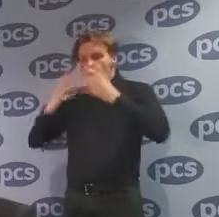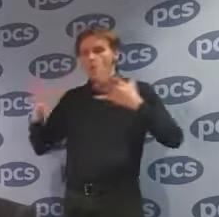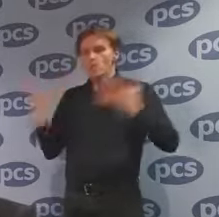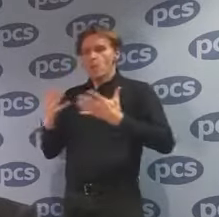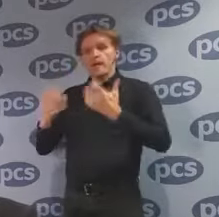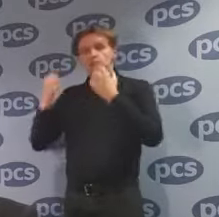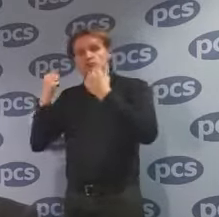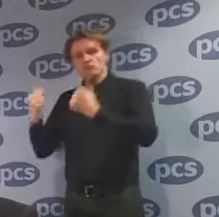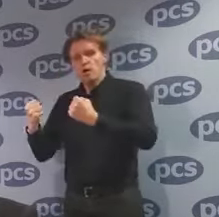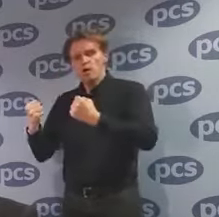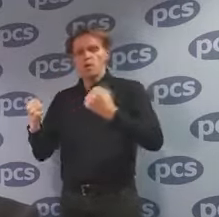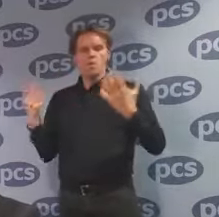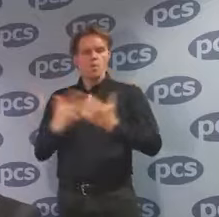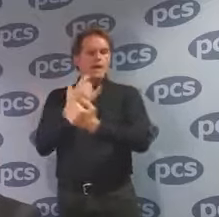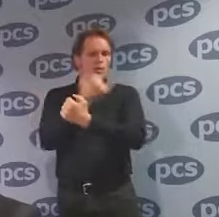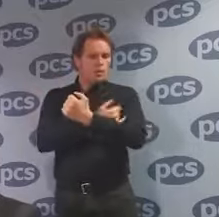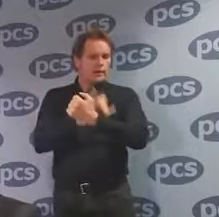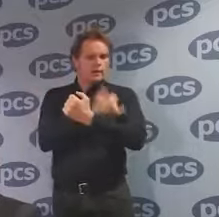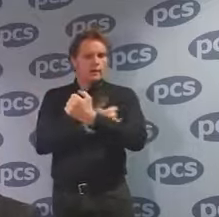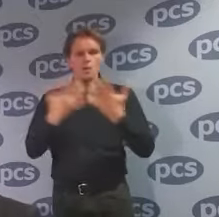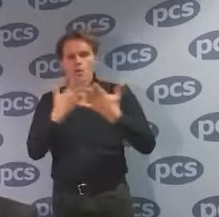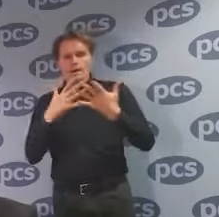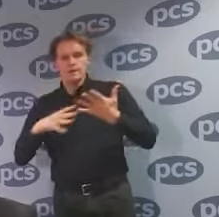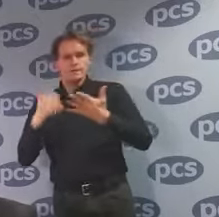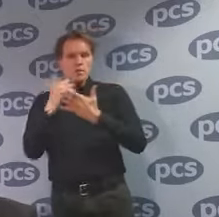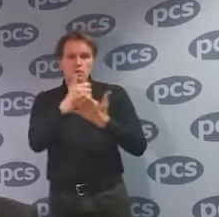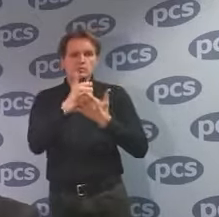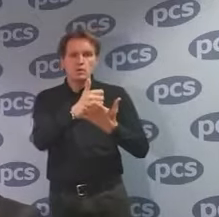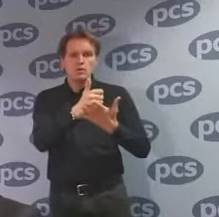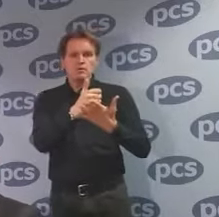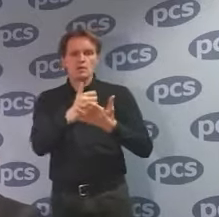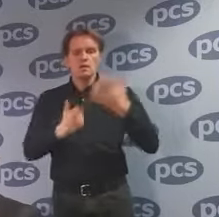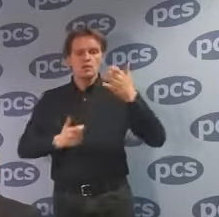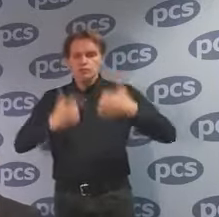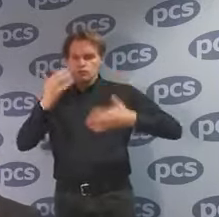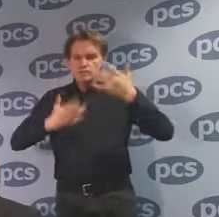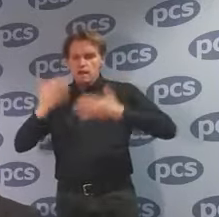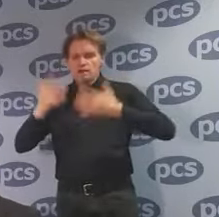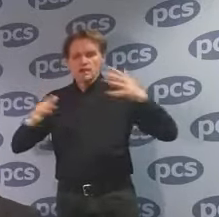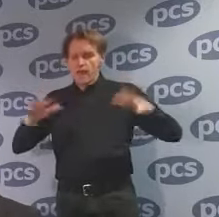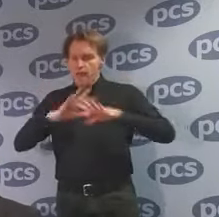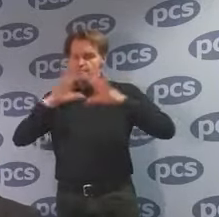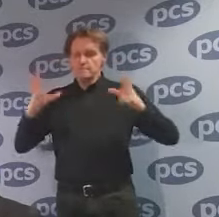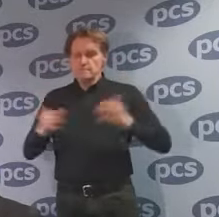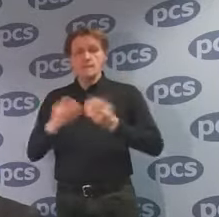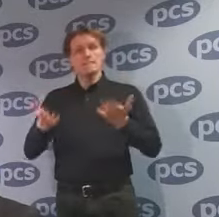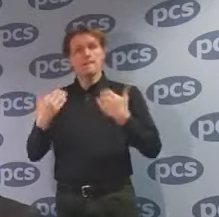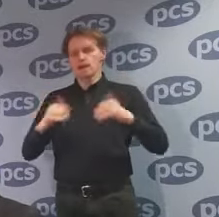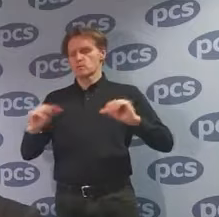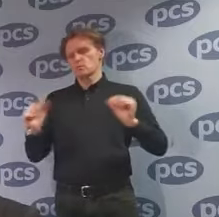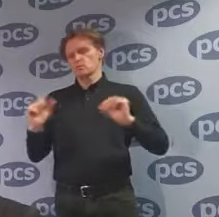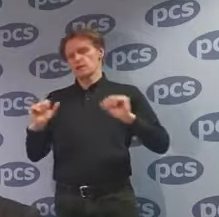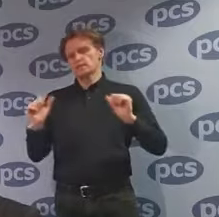do more work to support people on the ground we haven't got this back yet and we need to look at that in great detail so what's going to happen first is the